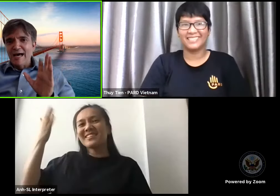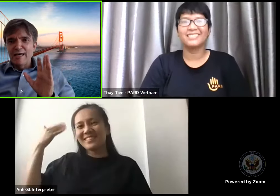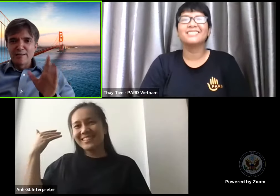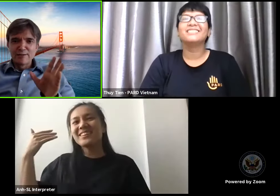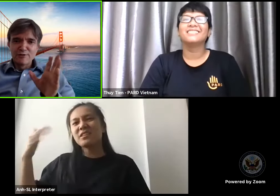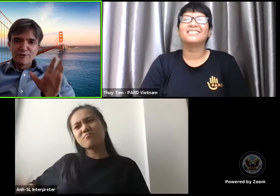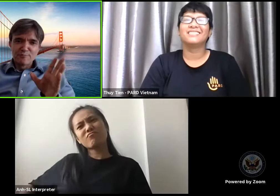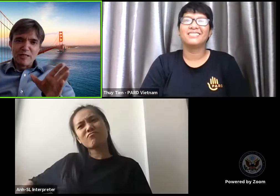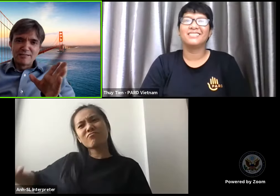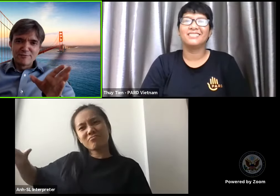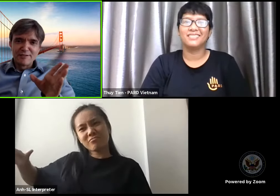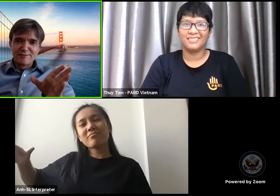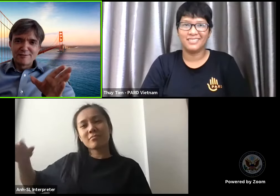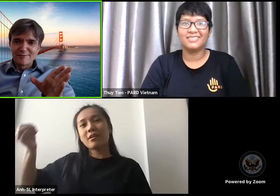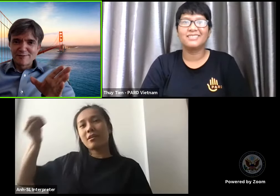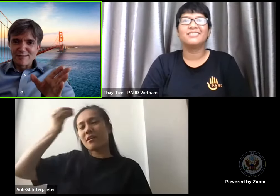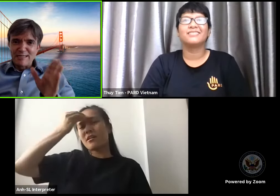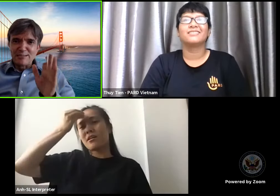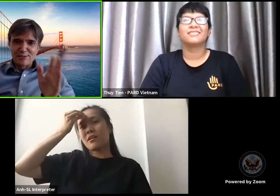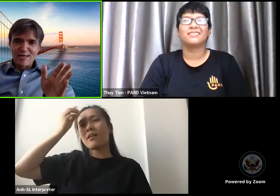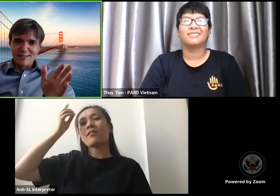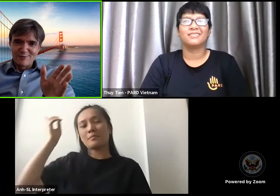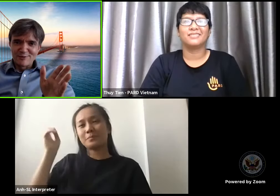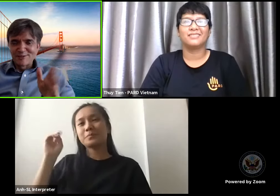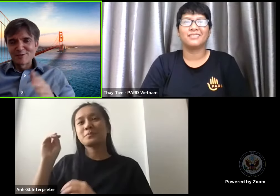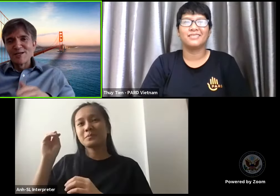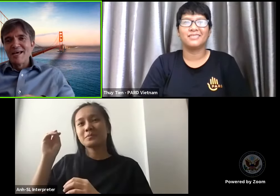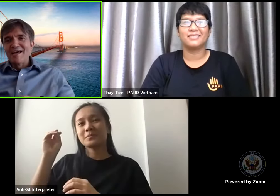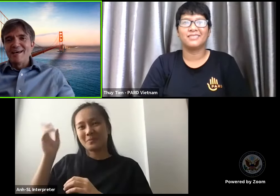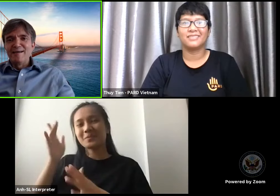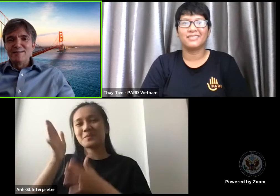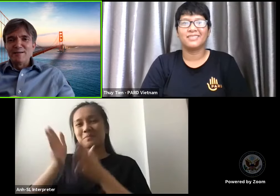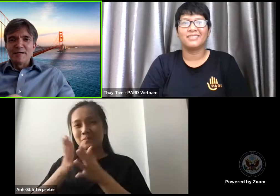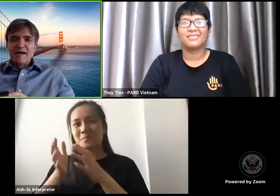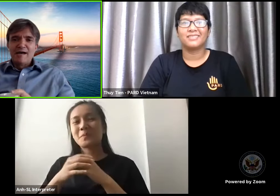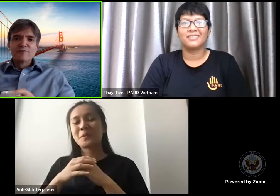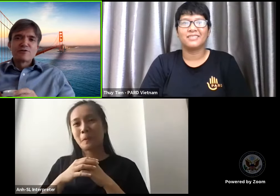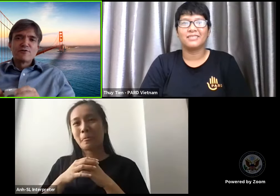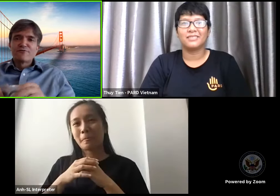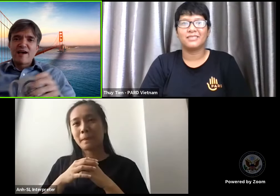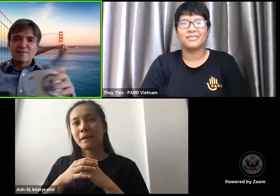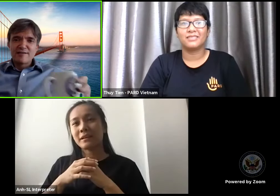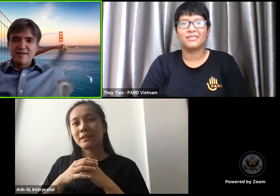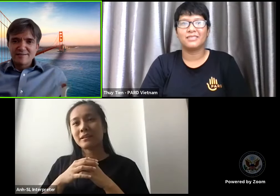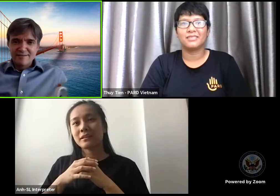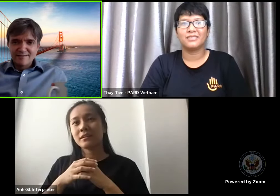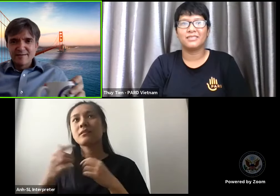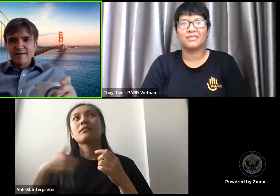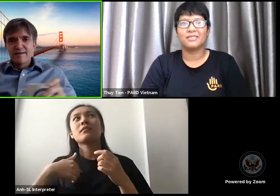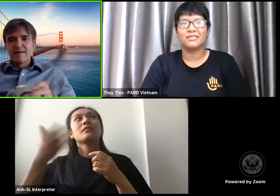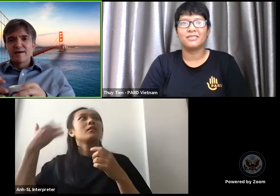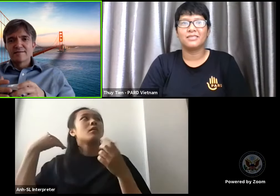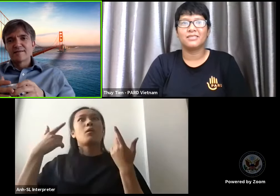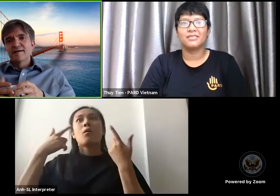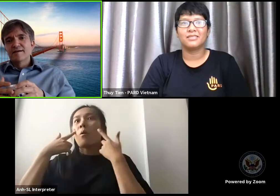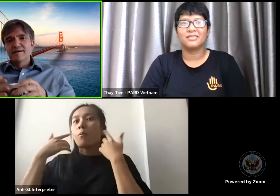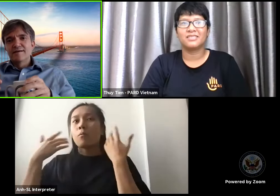I had to learn the pledge of allegiance in sign language and I was so fascinated that --